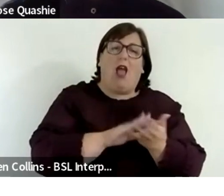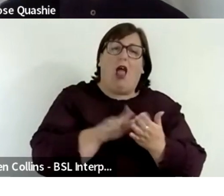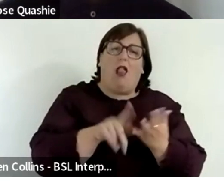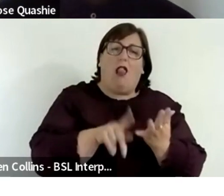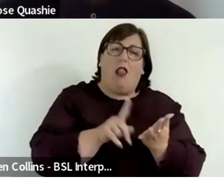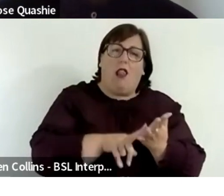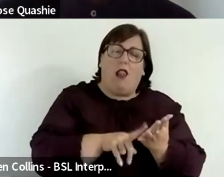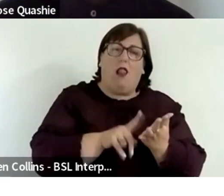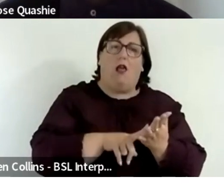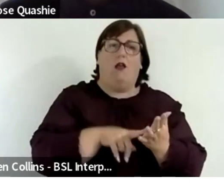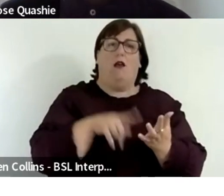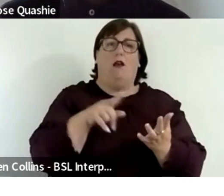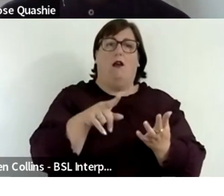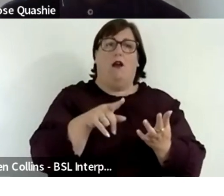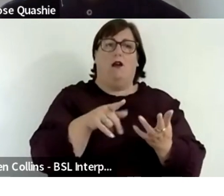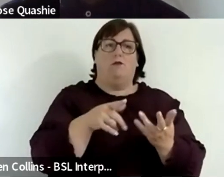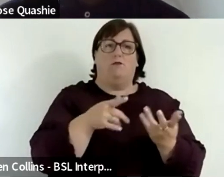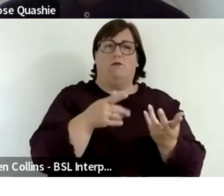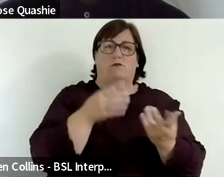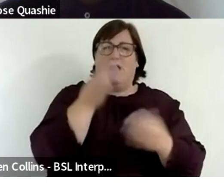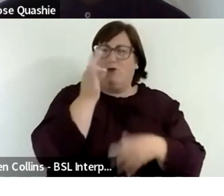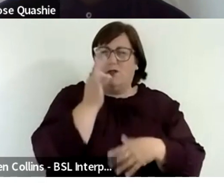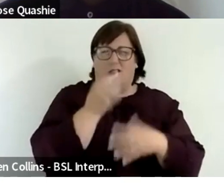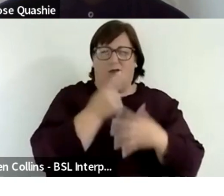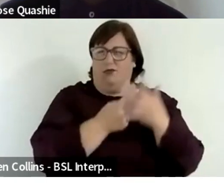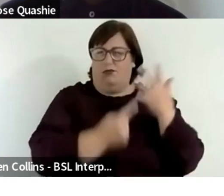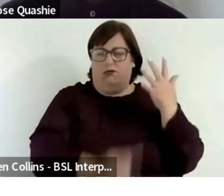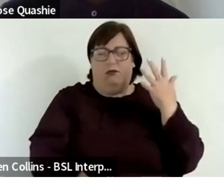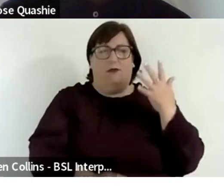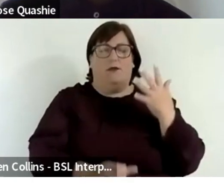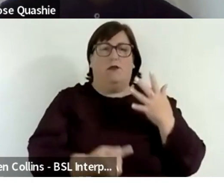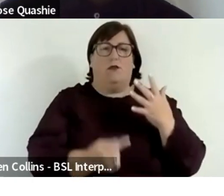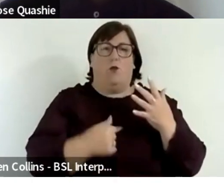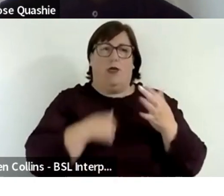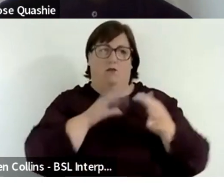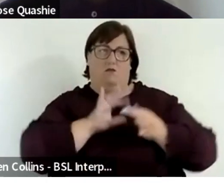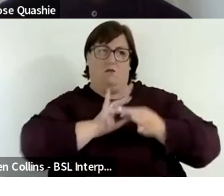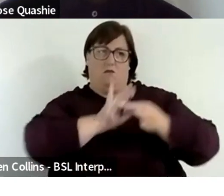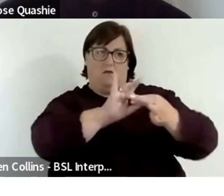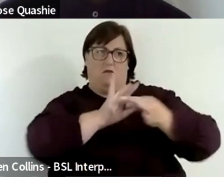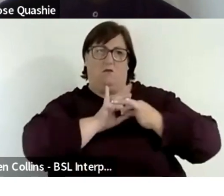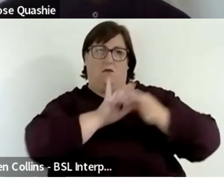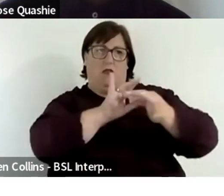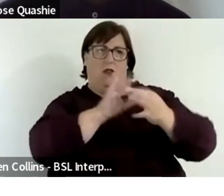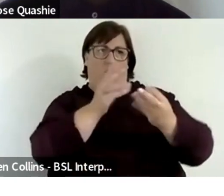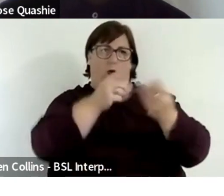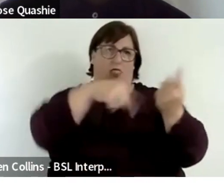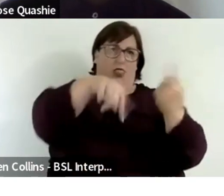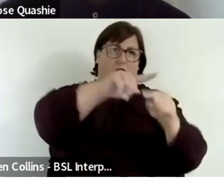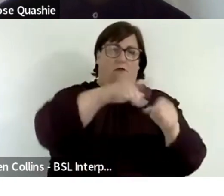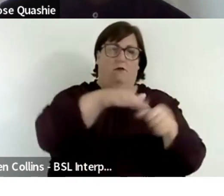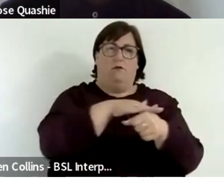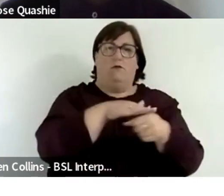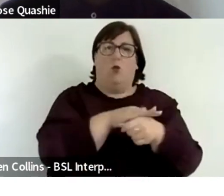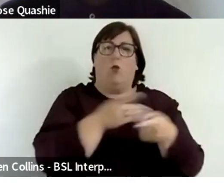their local communities, we can align that support available to those communities with HS2 employment opportunities.